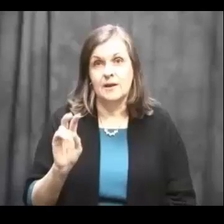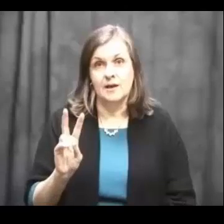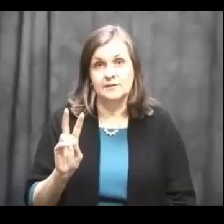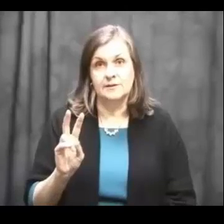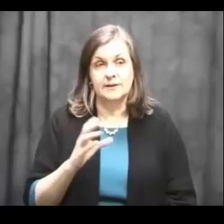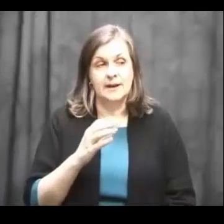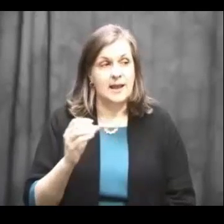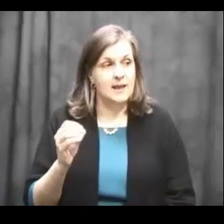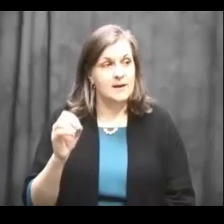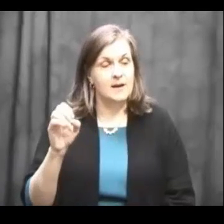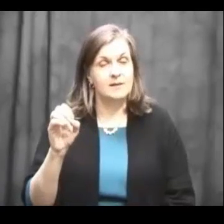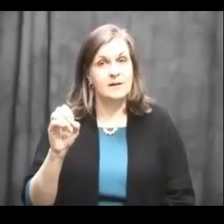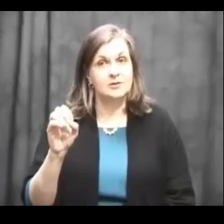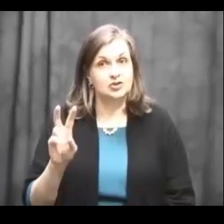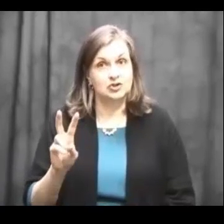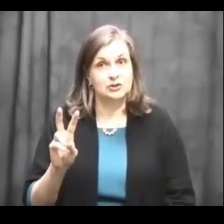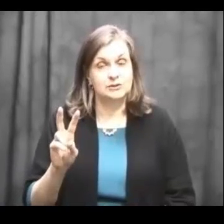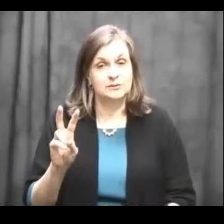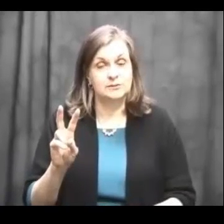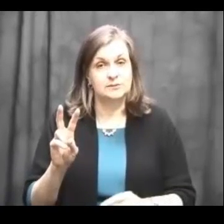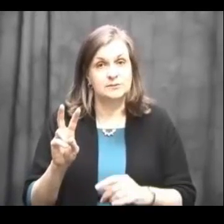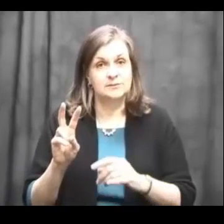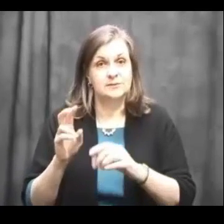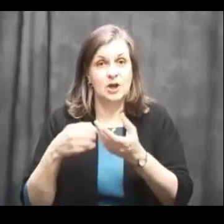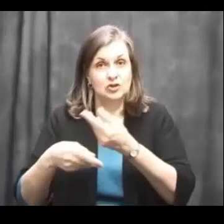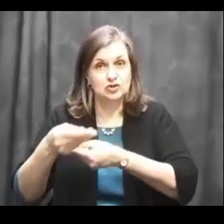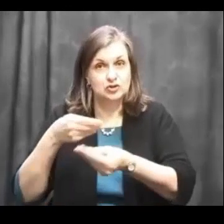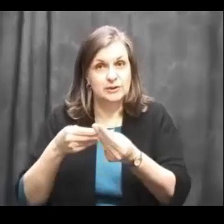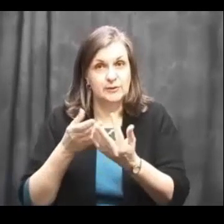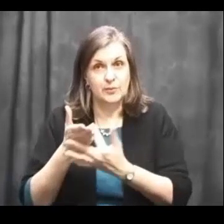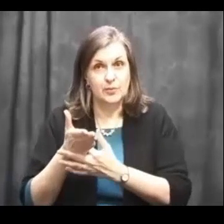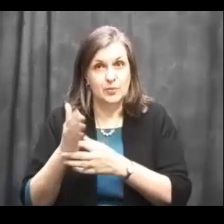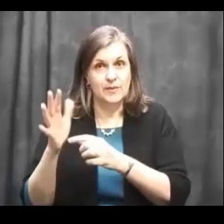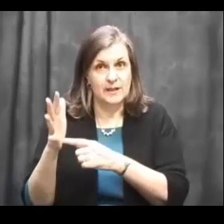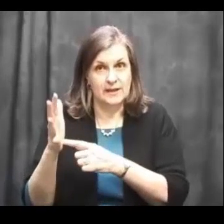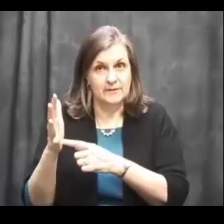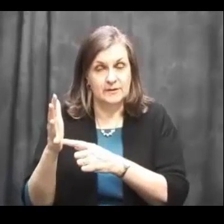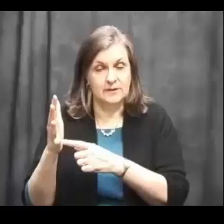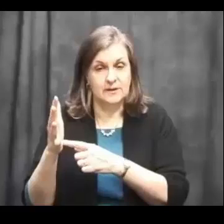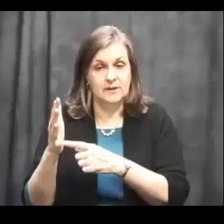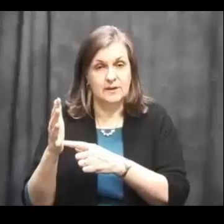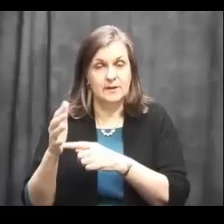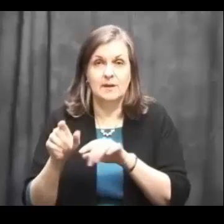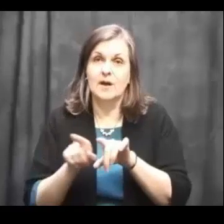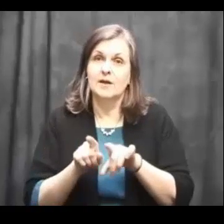and the carbon dioxide and oxygen being exchanged through the leaves of the plant